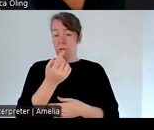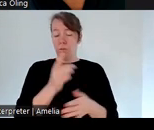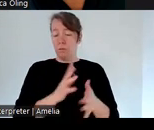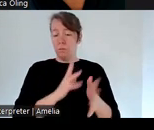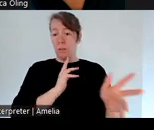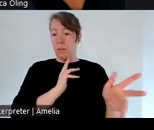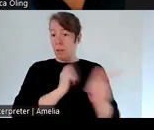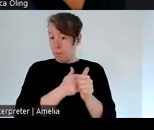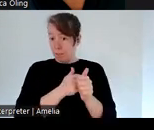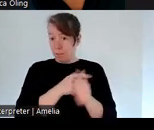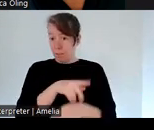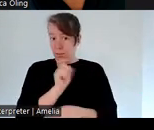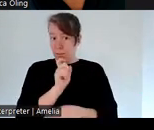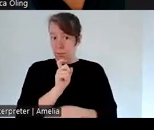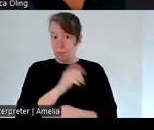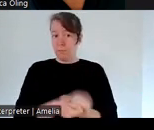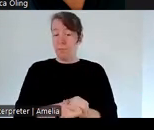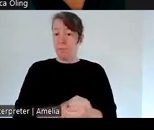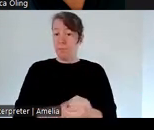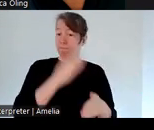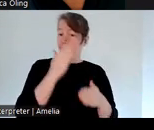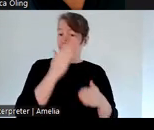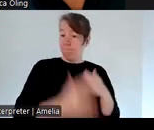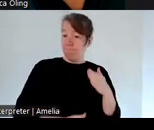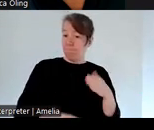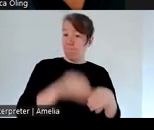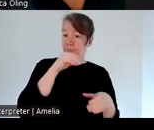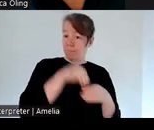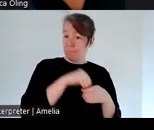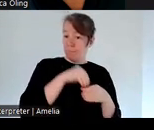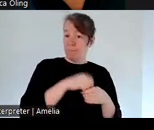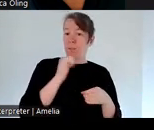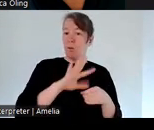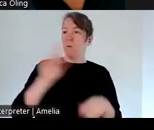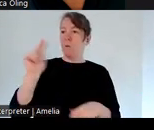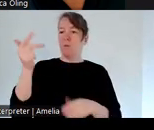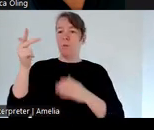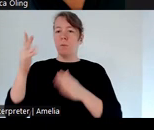Was it completed in-house by the vendor, or did they hire a third-party consultant,